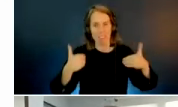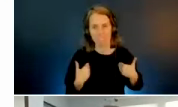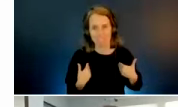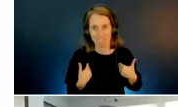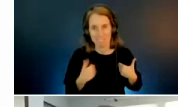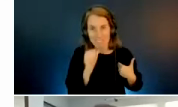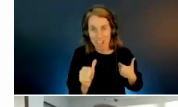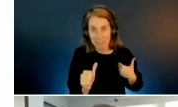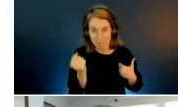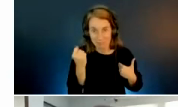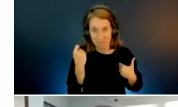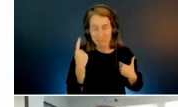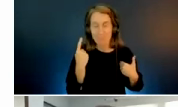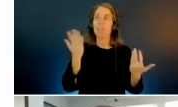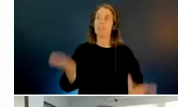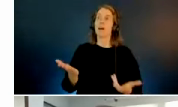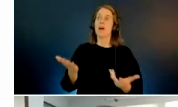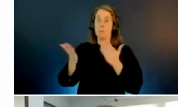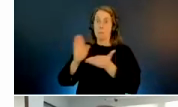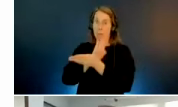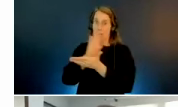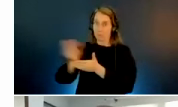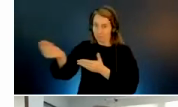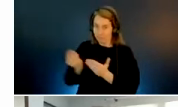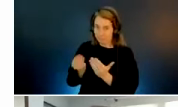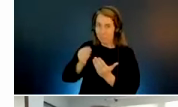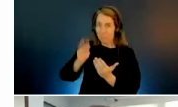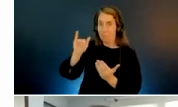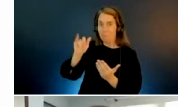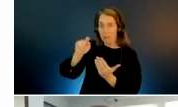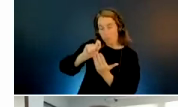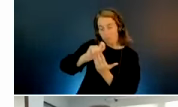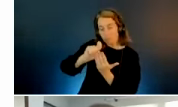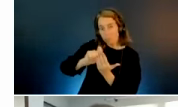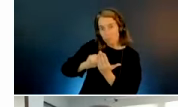you're gonna hand that ballot to election staff there should be two there should be two people